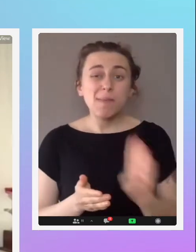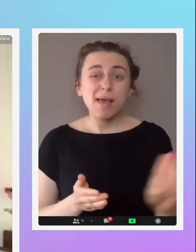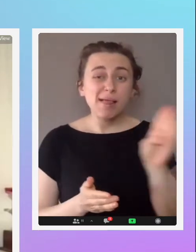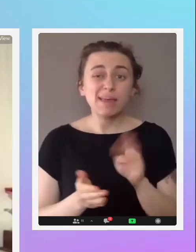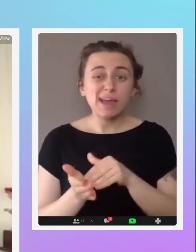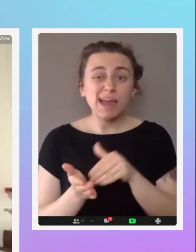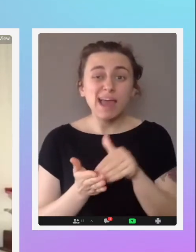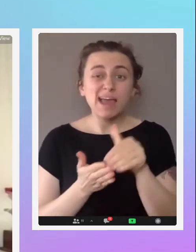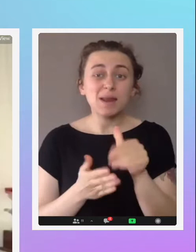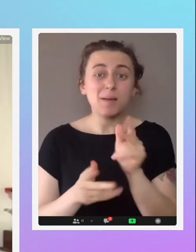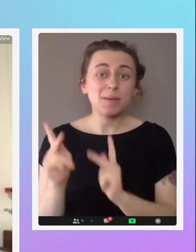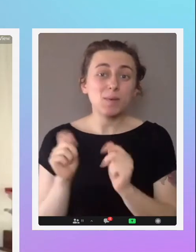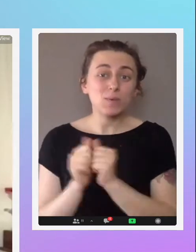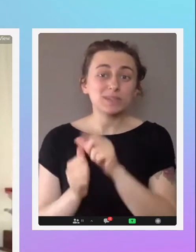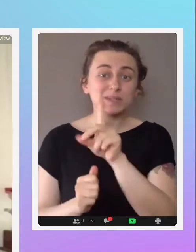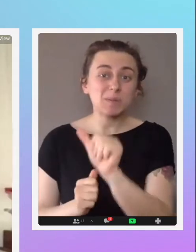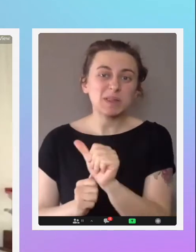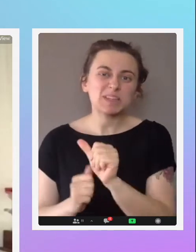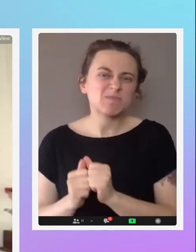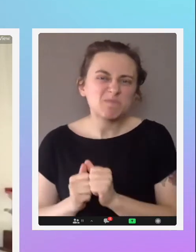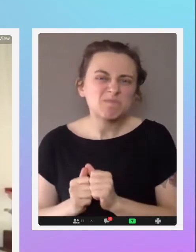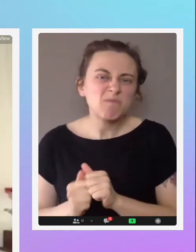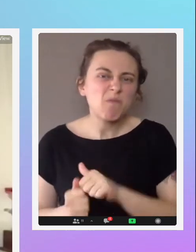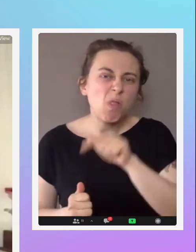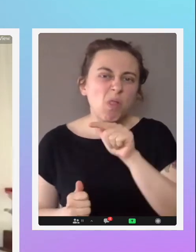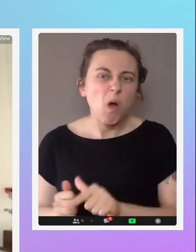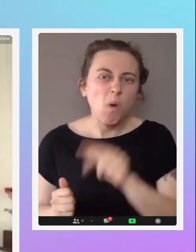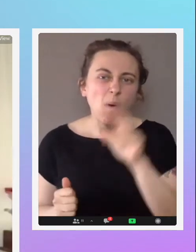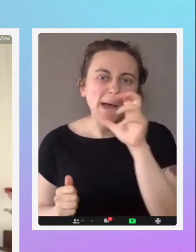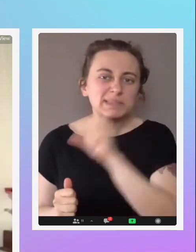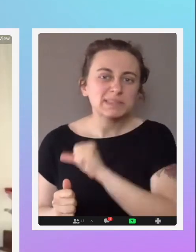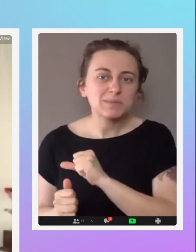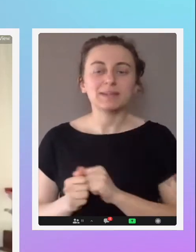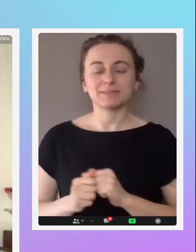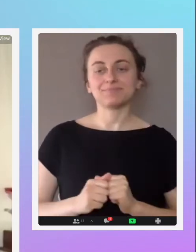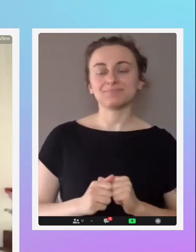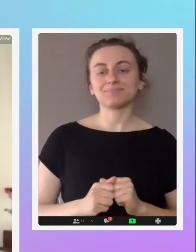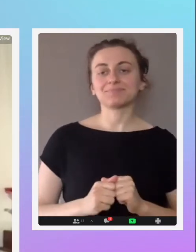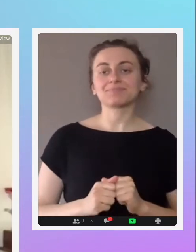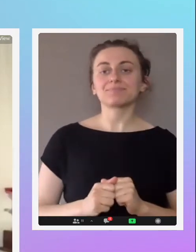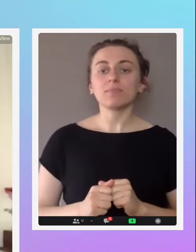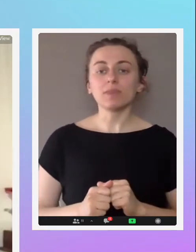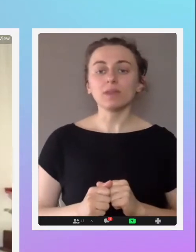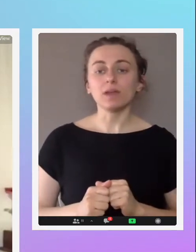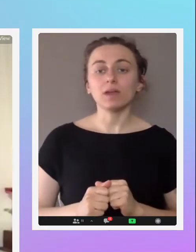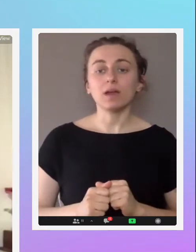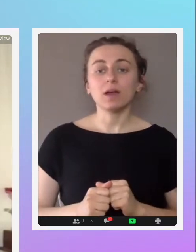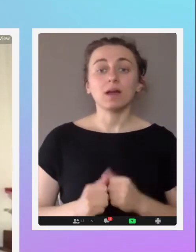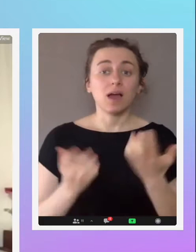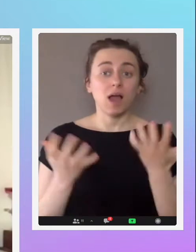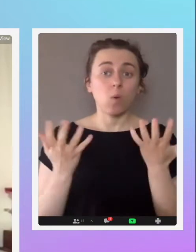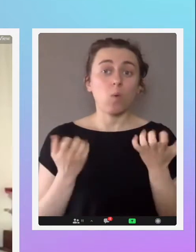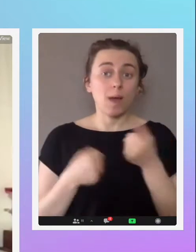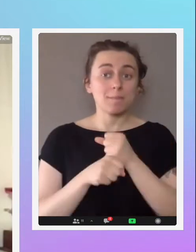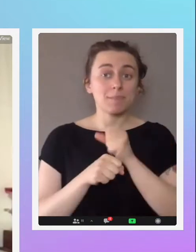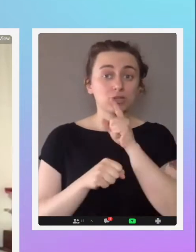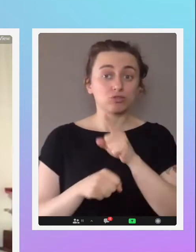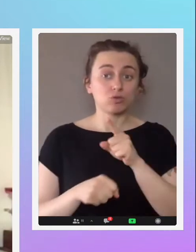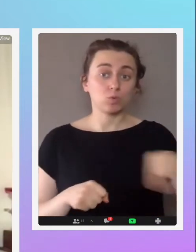of high quality assistance and accommodation. And I wanna make sure that you understand that when I speak of assistance,